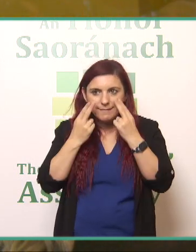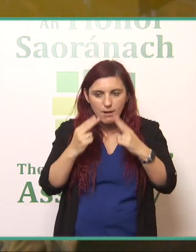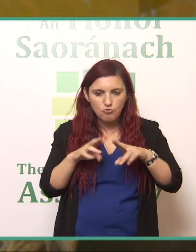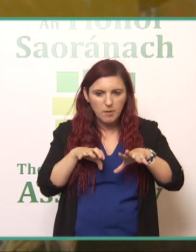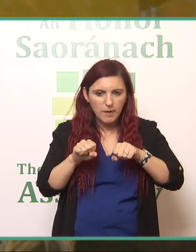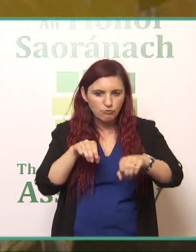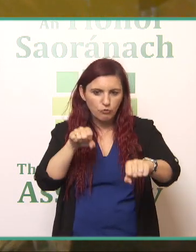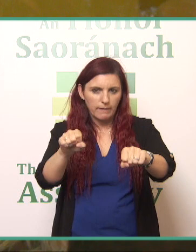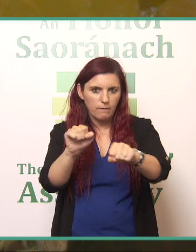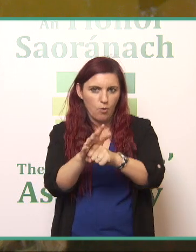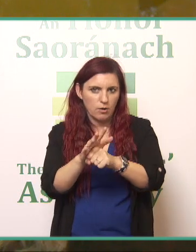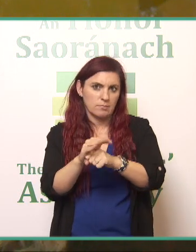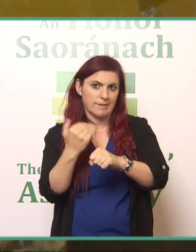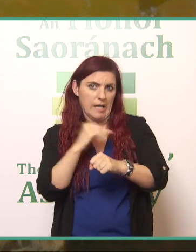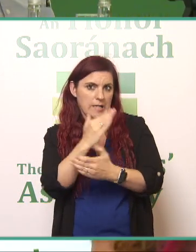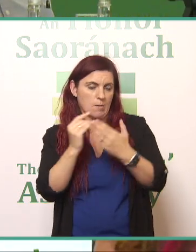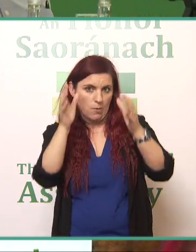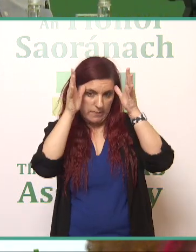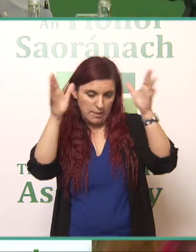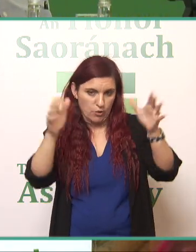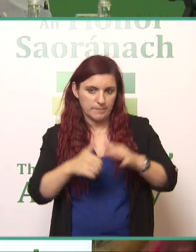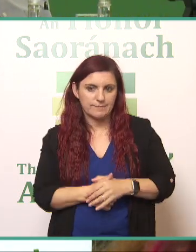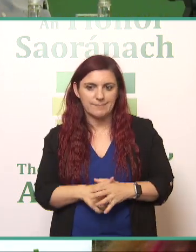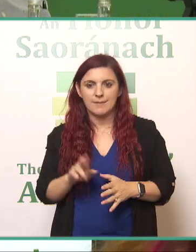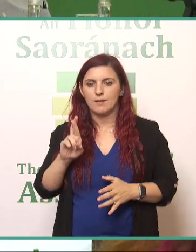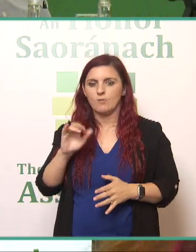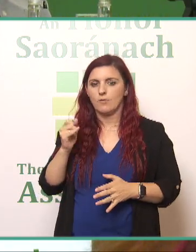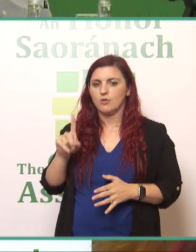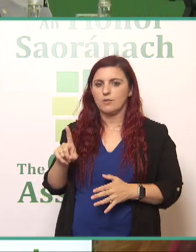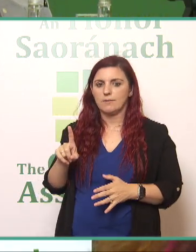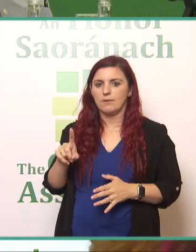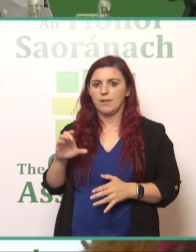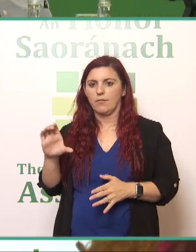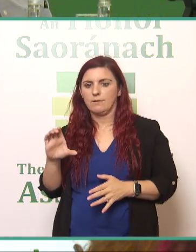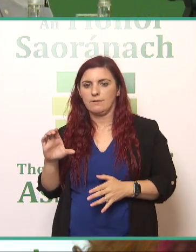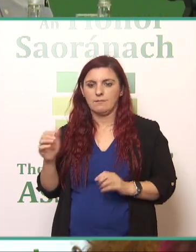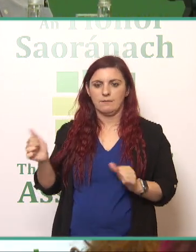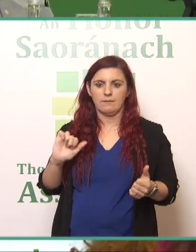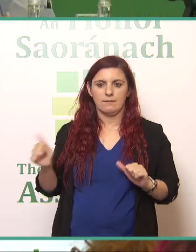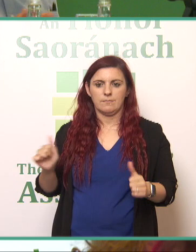population control. He yeah Richard are sorry Karen. Yeah, well, I'll give